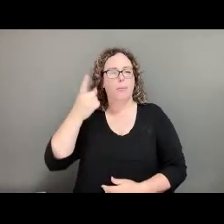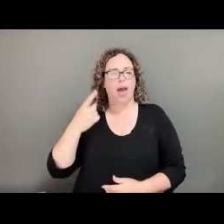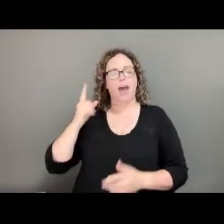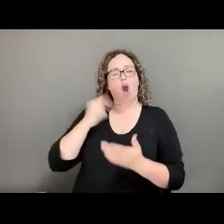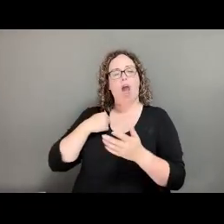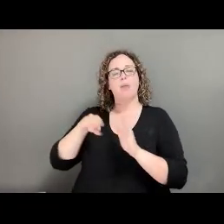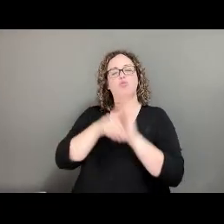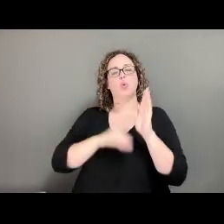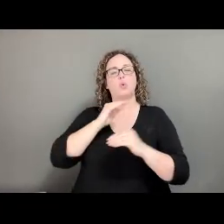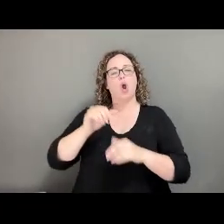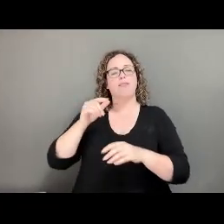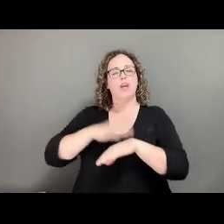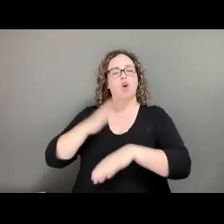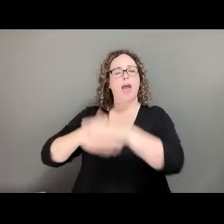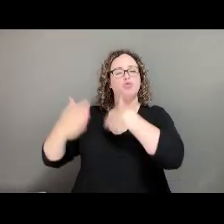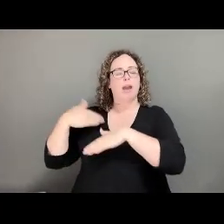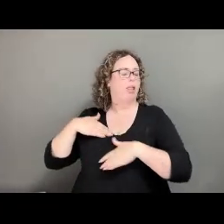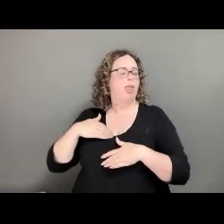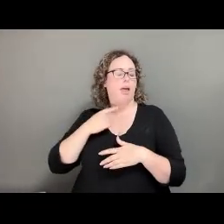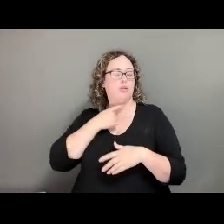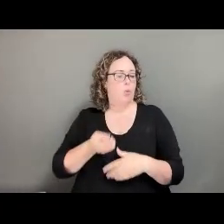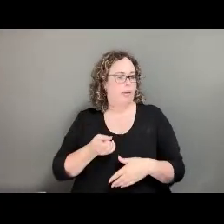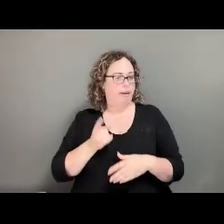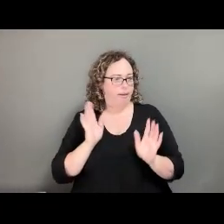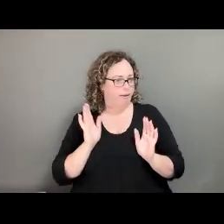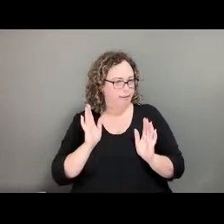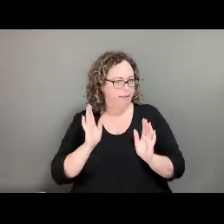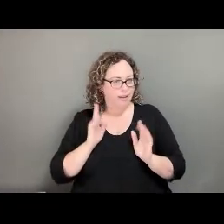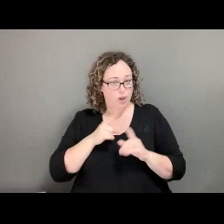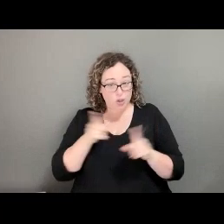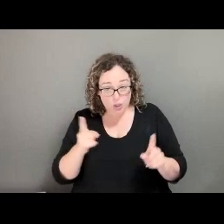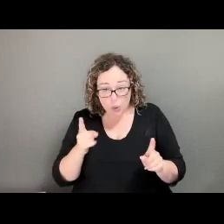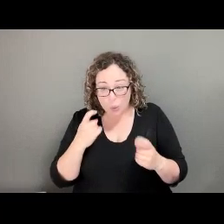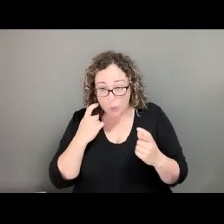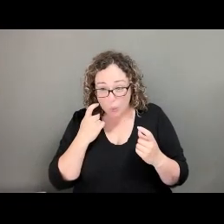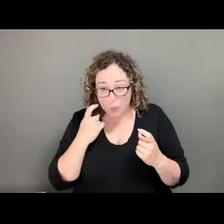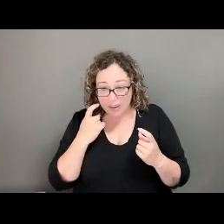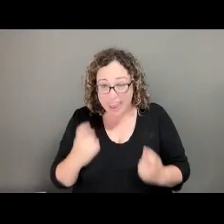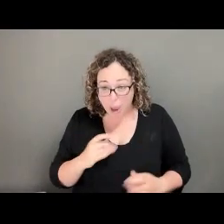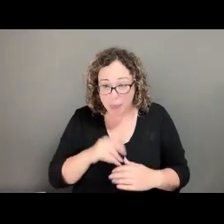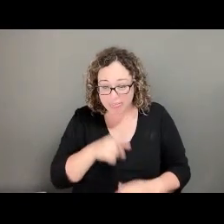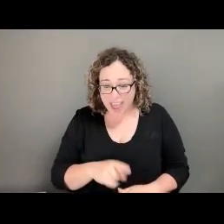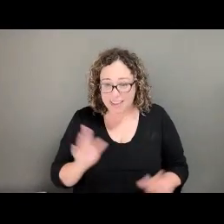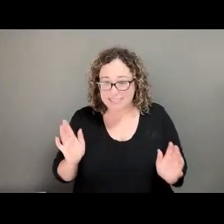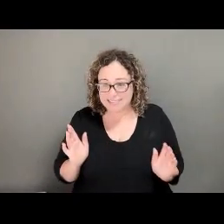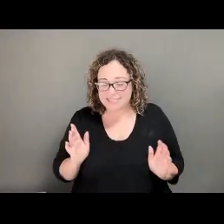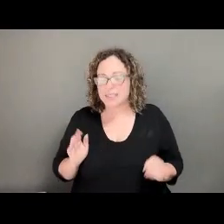About the rules of time travel? Joh does. Okay. And keep your comments and questions for the end.